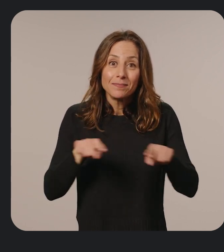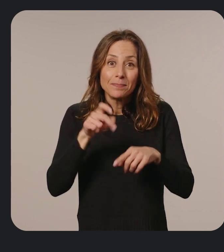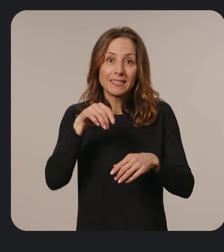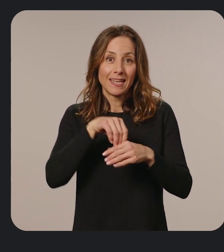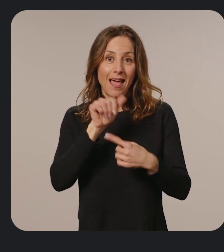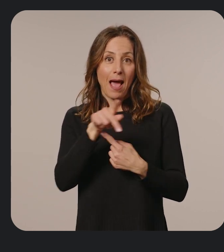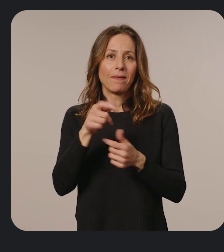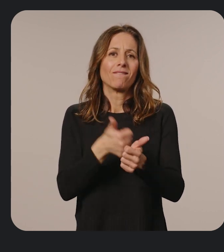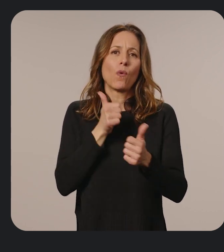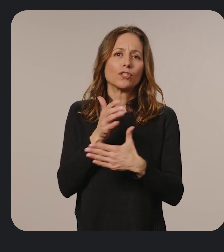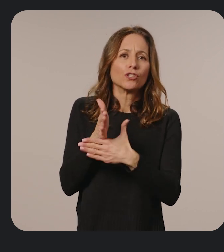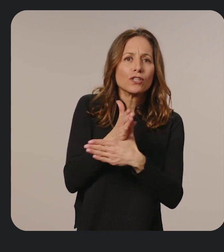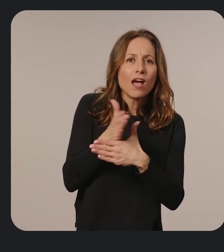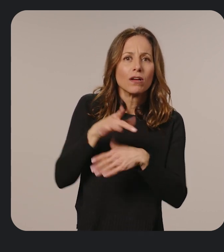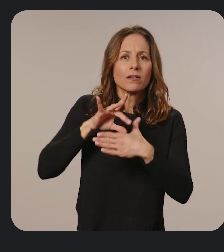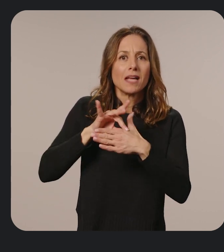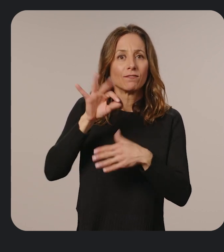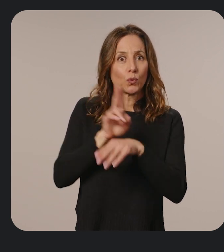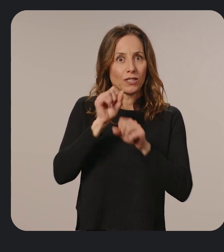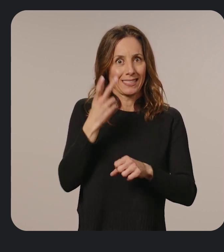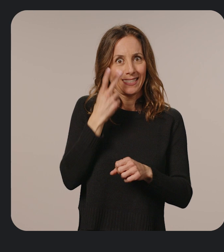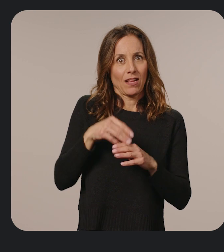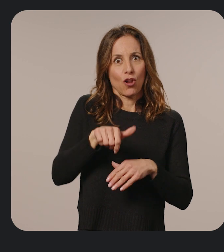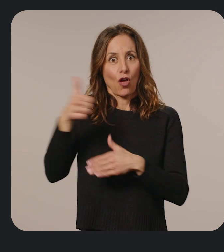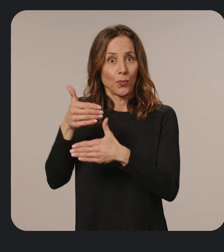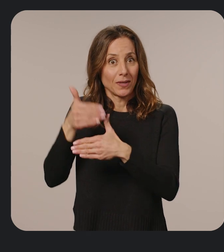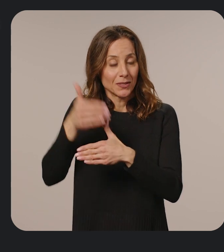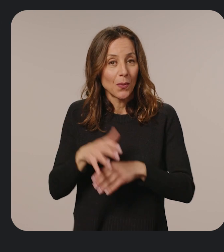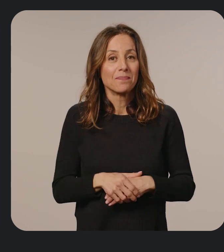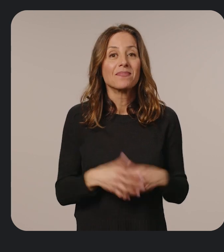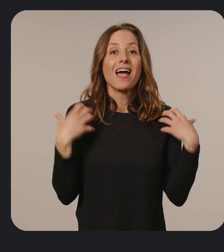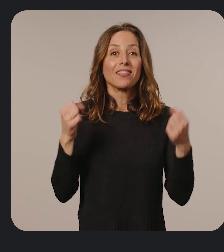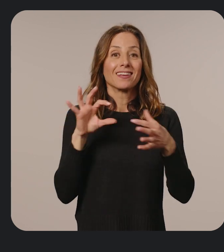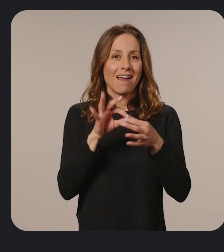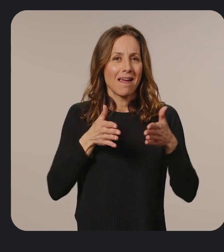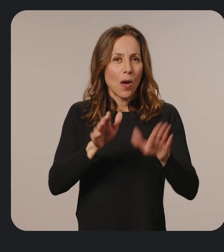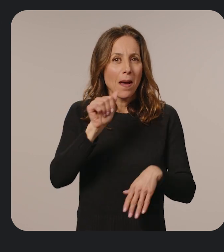app to avoid showing the shared content if the user can still see it in another window. Health Connect allows apps to have